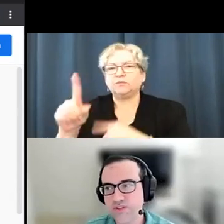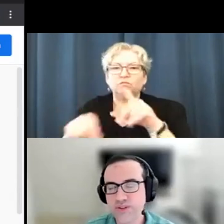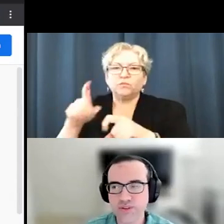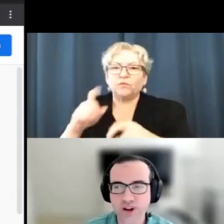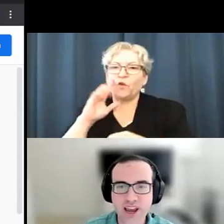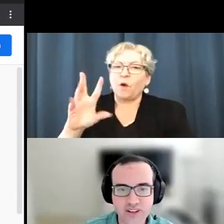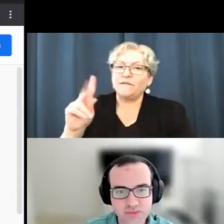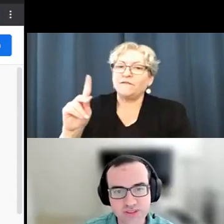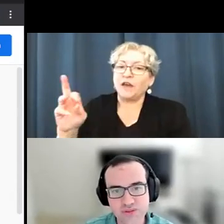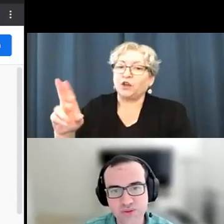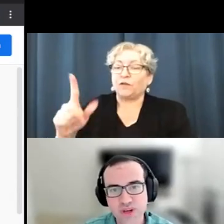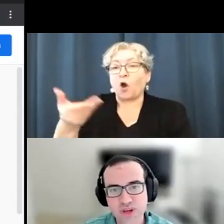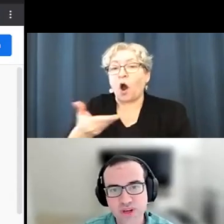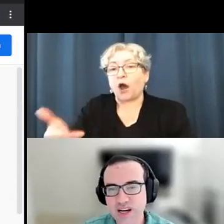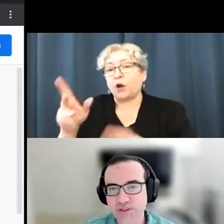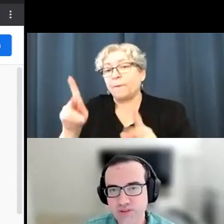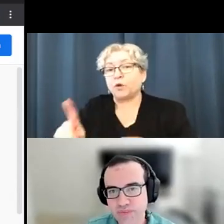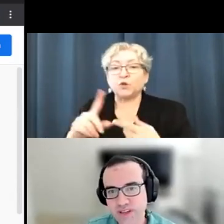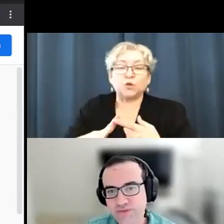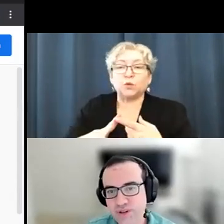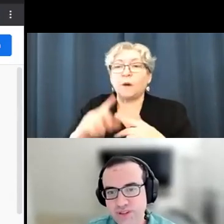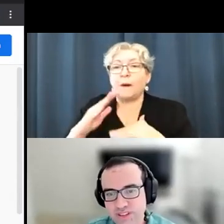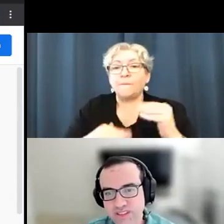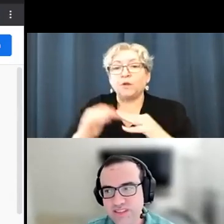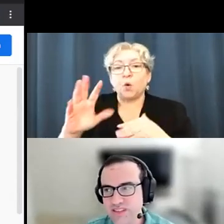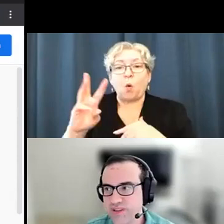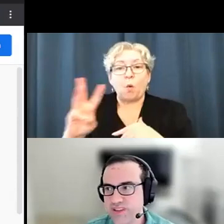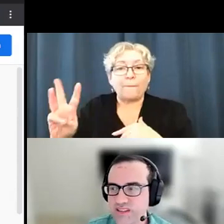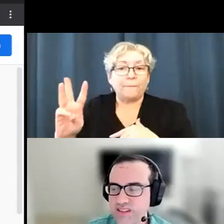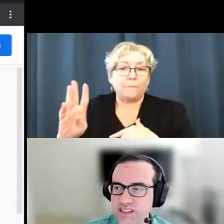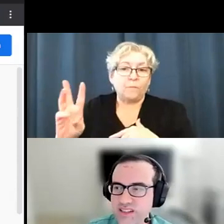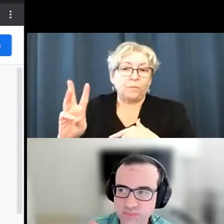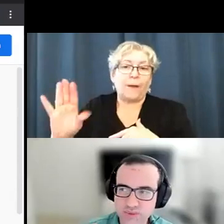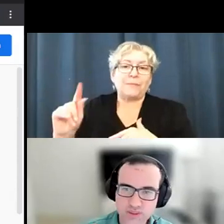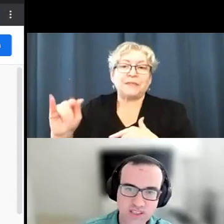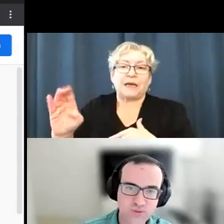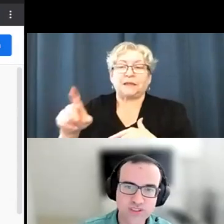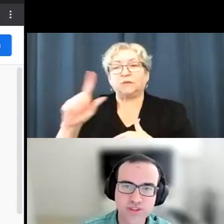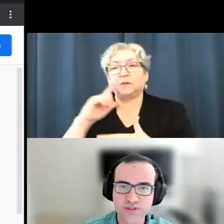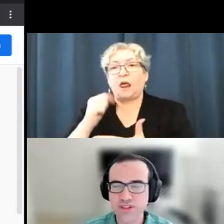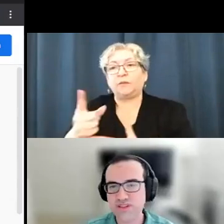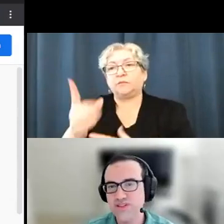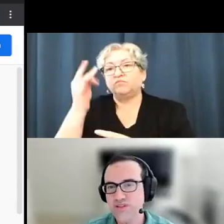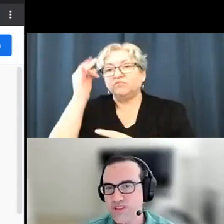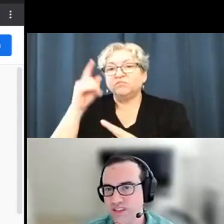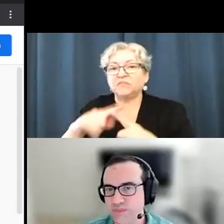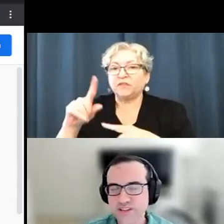If you're a hiring someone to build your website for you, this is something that can help you think through some of those questions you should be thinking about.